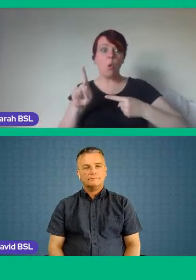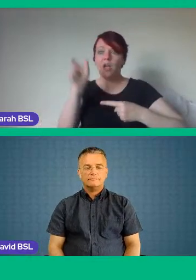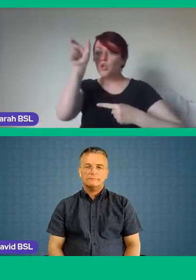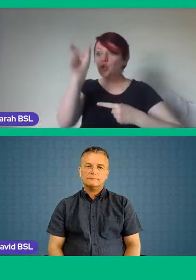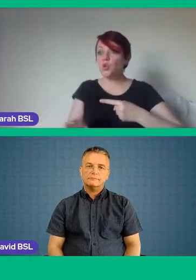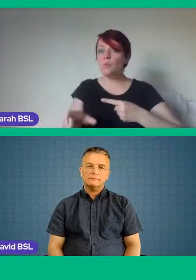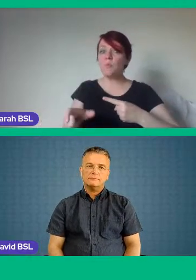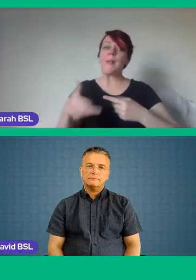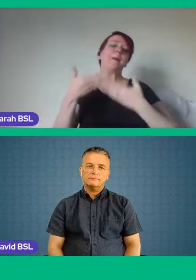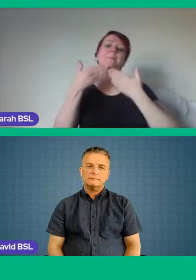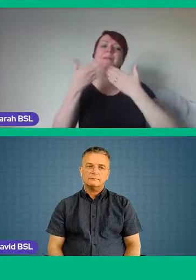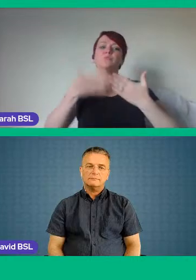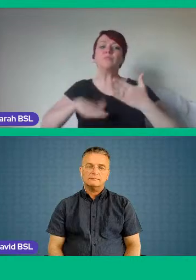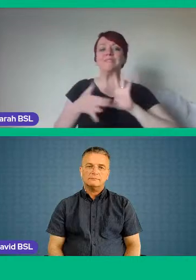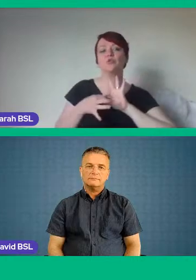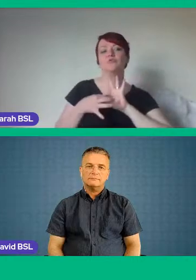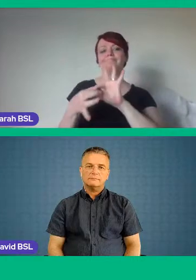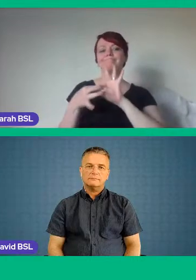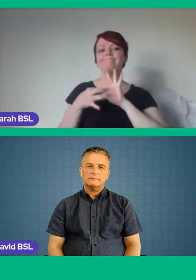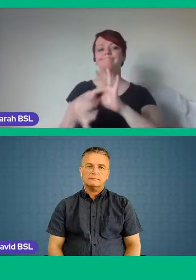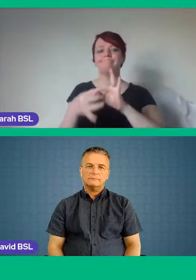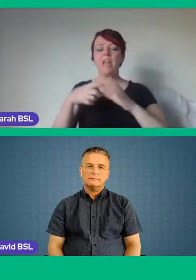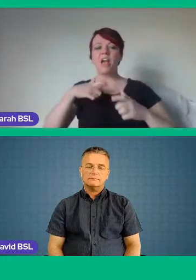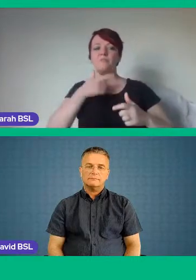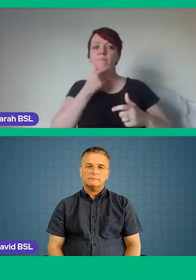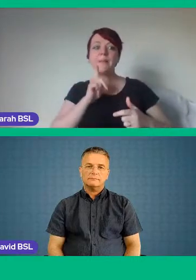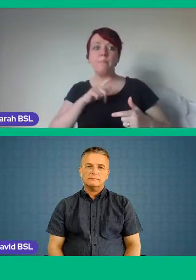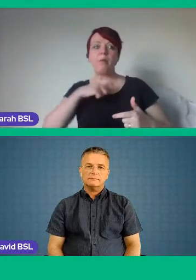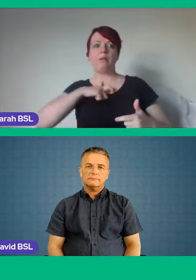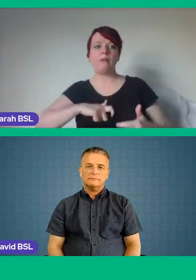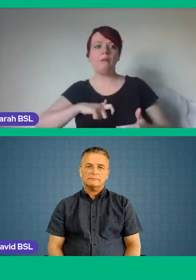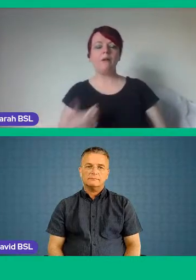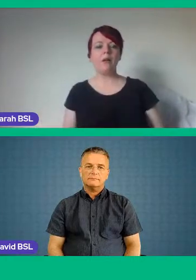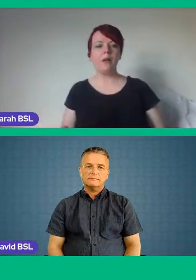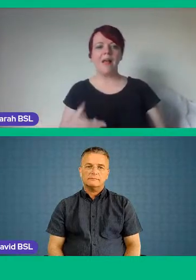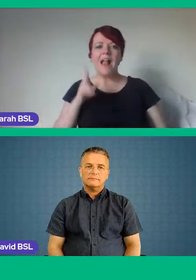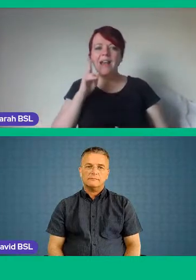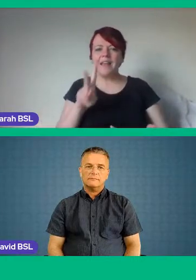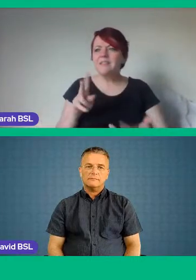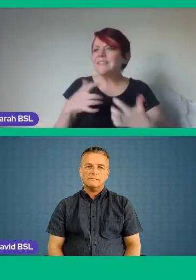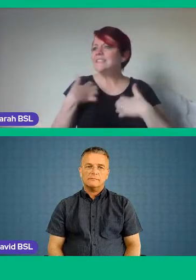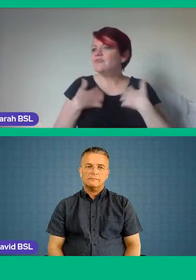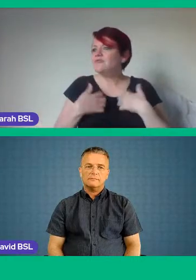beginning Rachel, the tech is almost secondary in the journey. The first step is the human one.